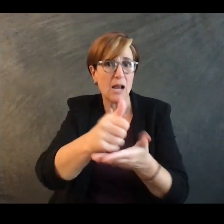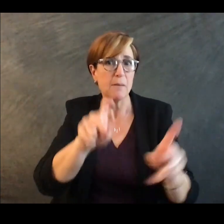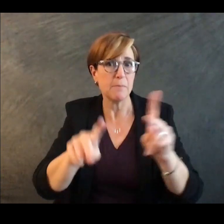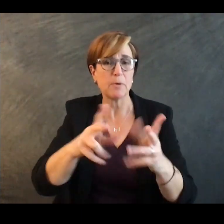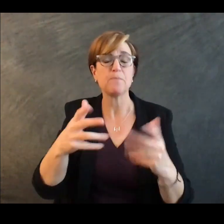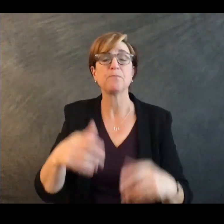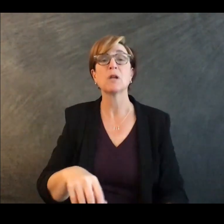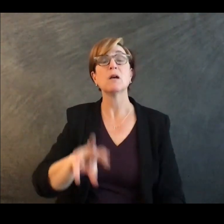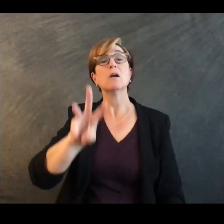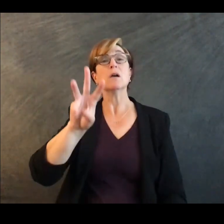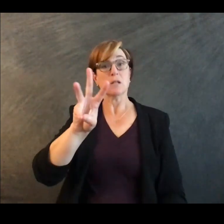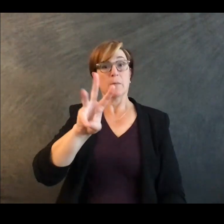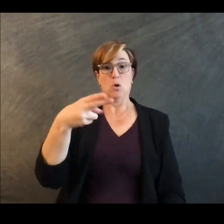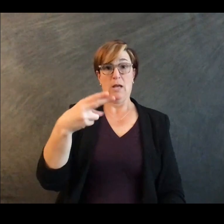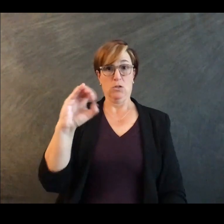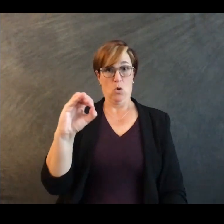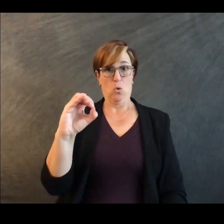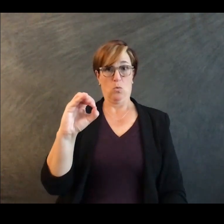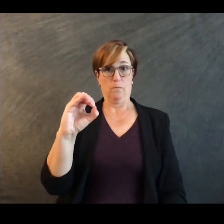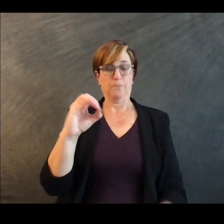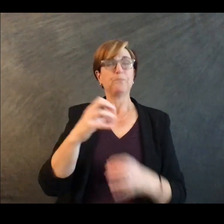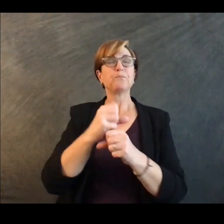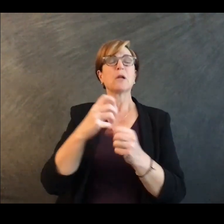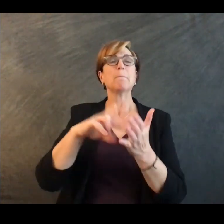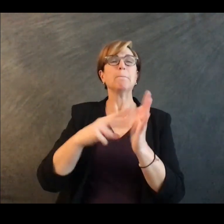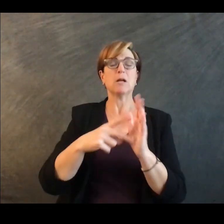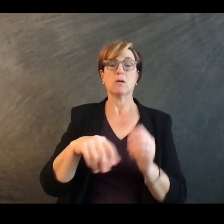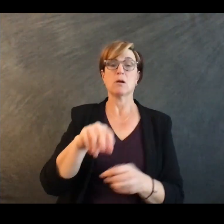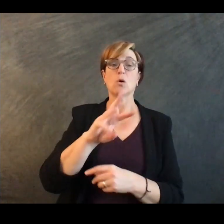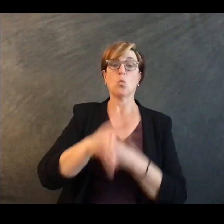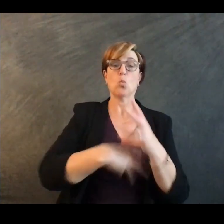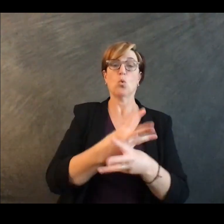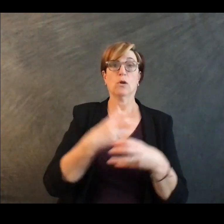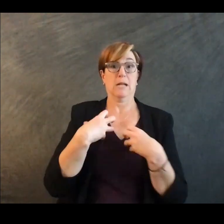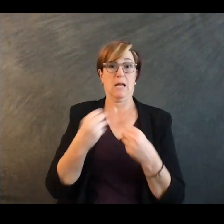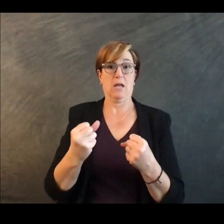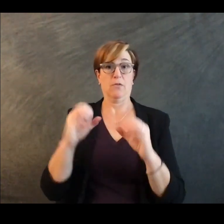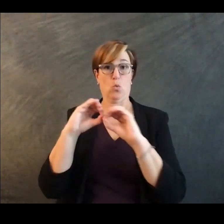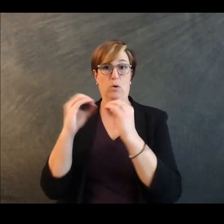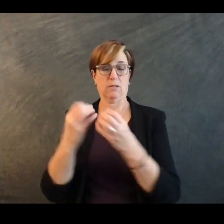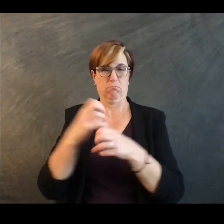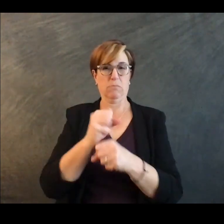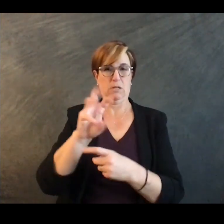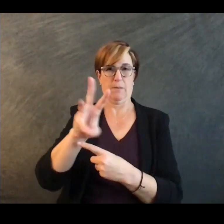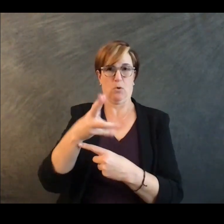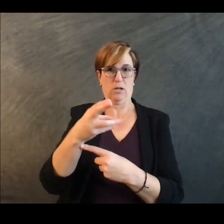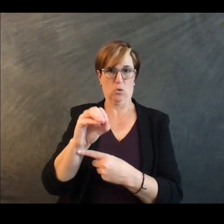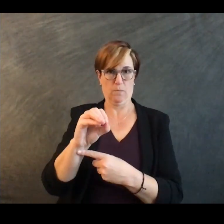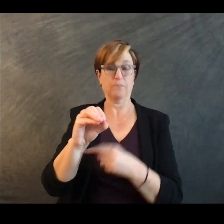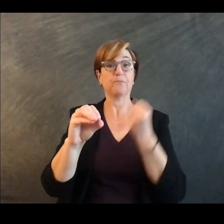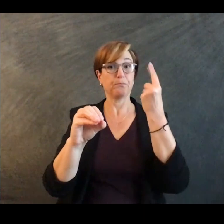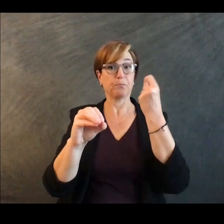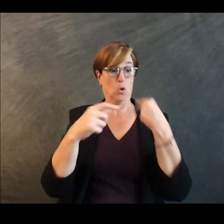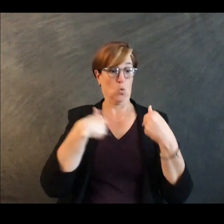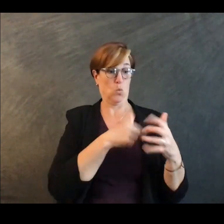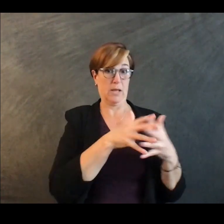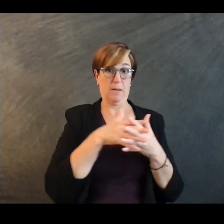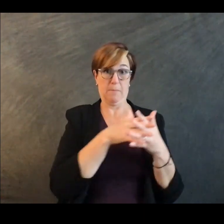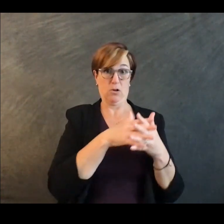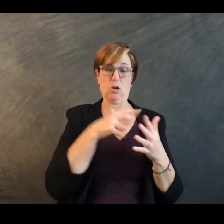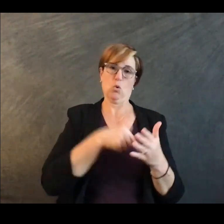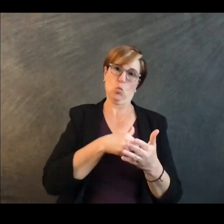organization receives vast amounts of money from the United States and we pay